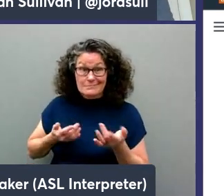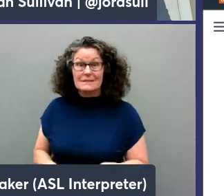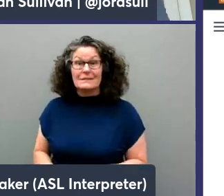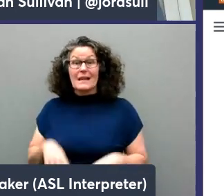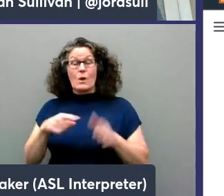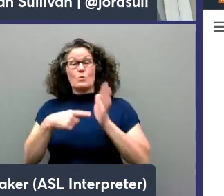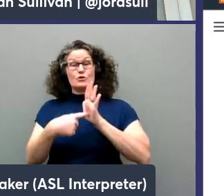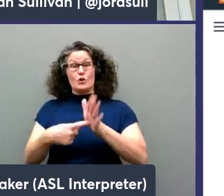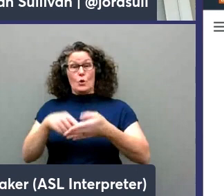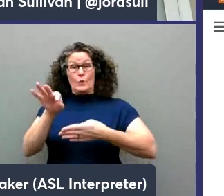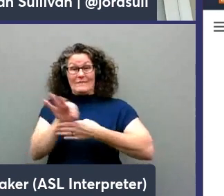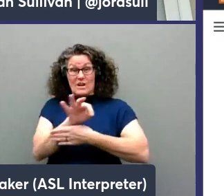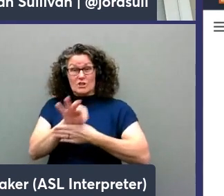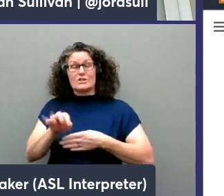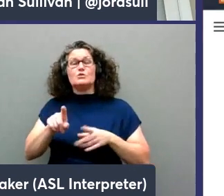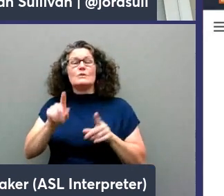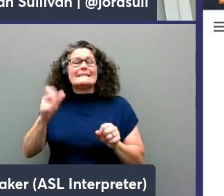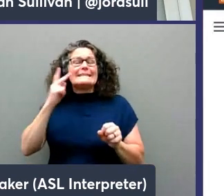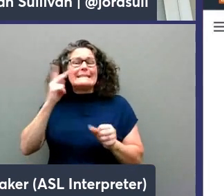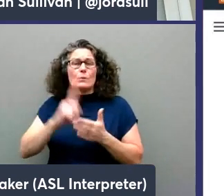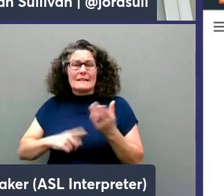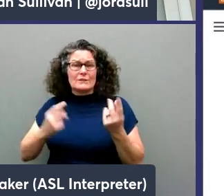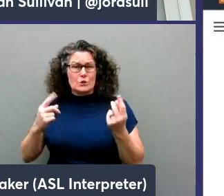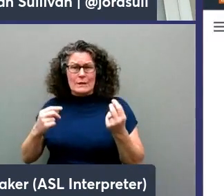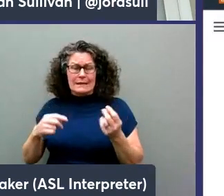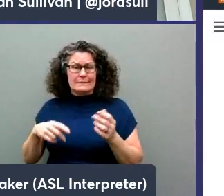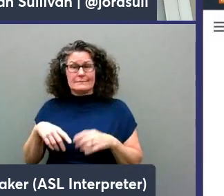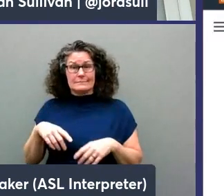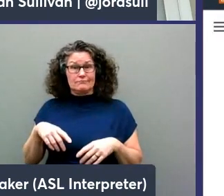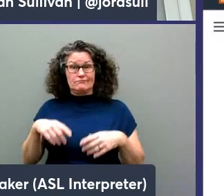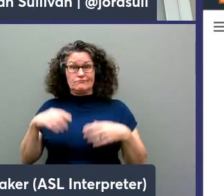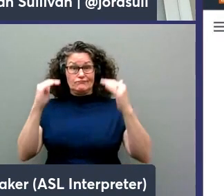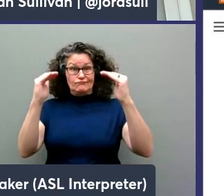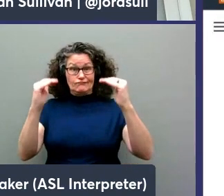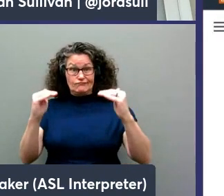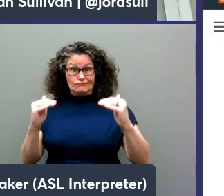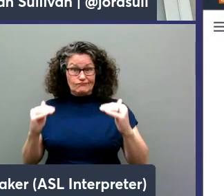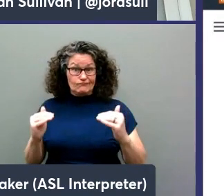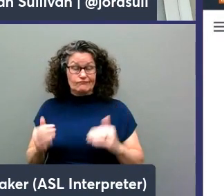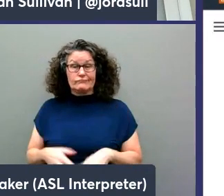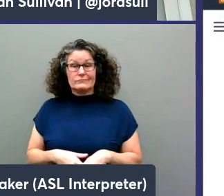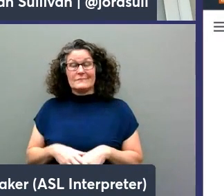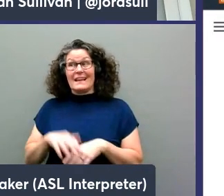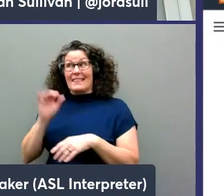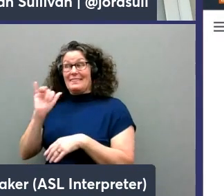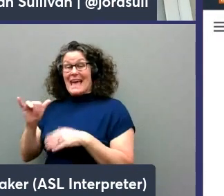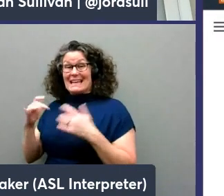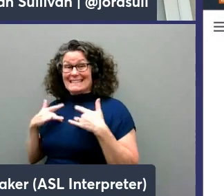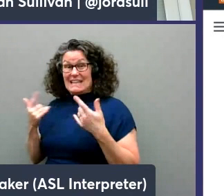So, you can see what the function is doing here is it is taking the event here,